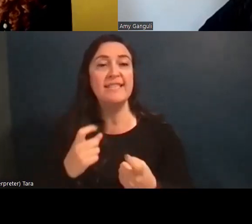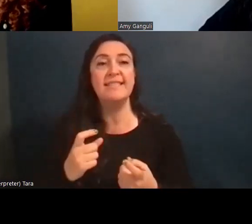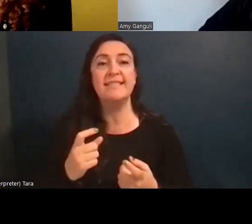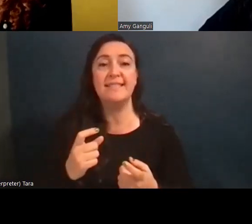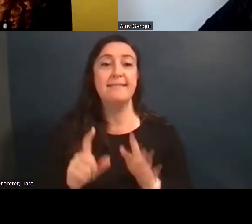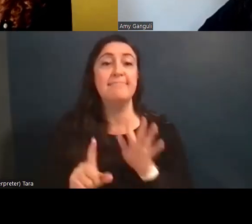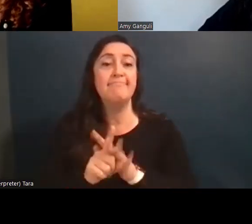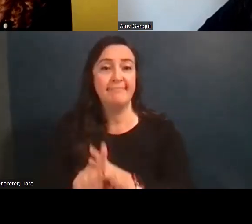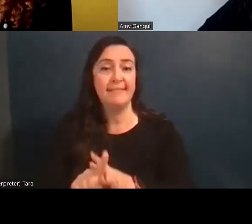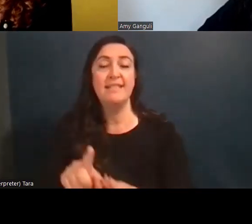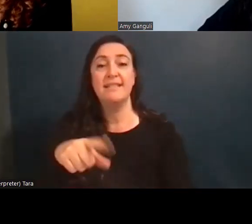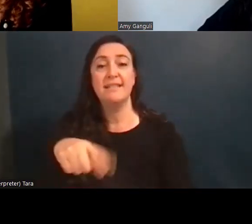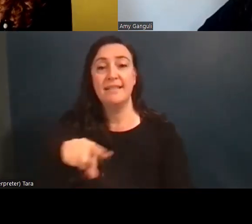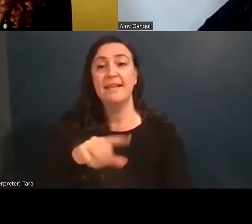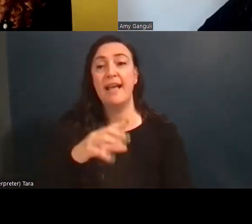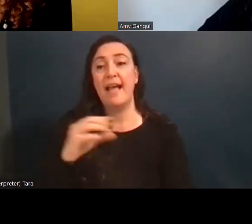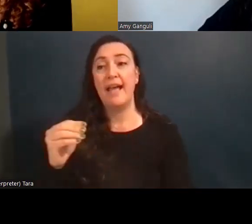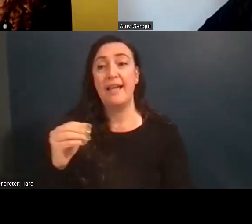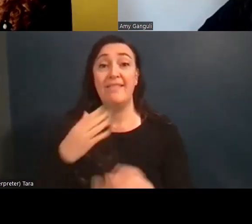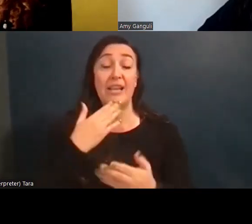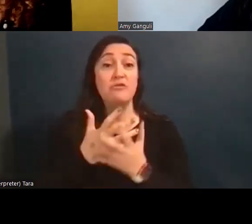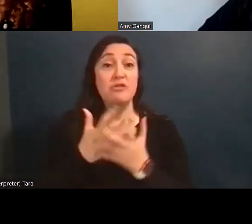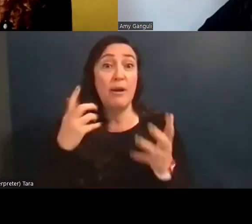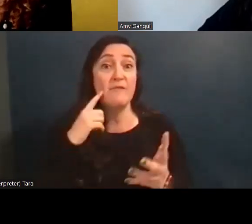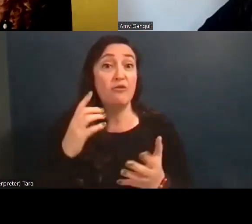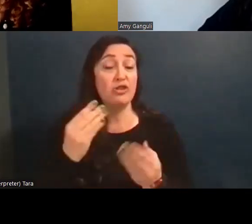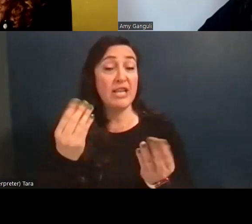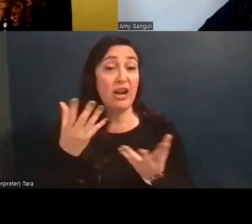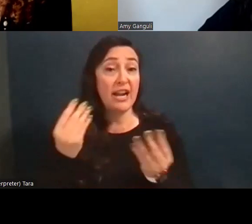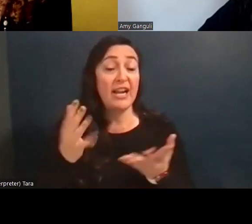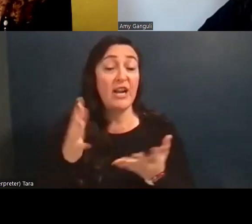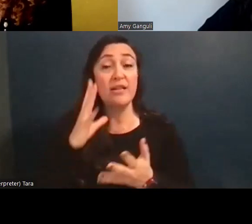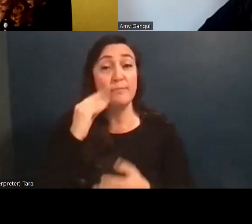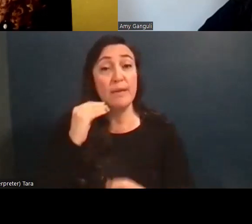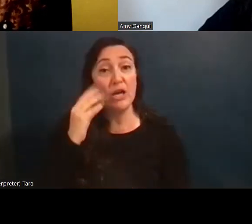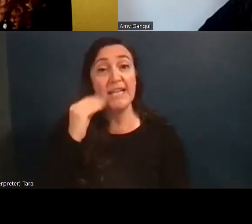And thank you so much for sharing your experiences and your wisdom with us.